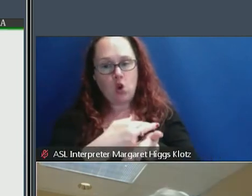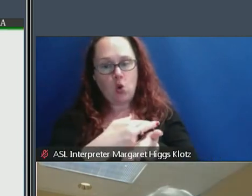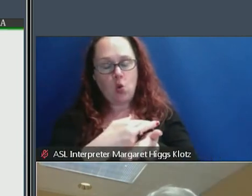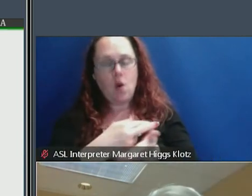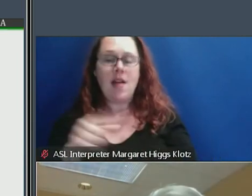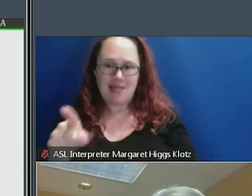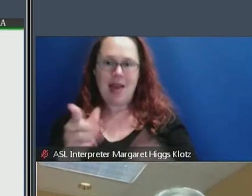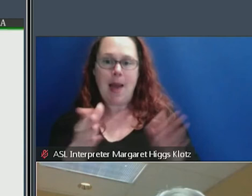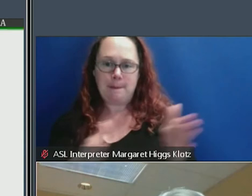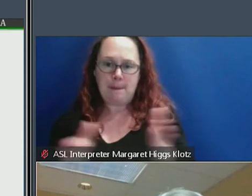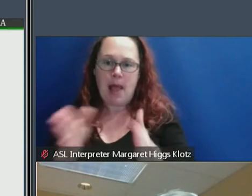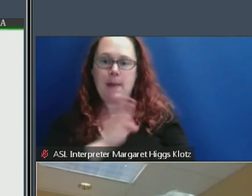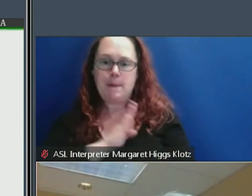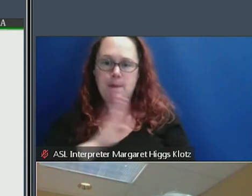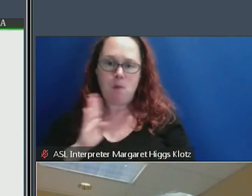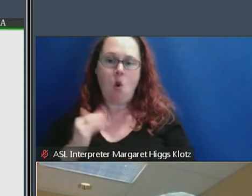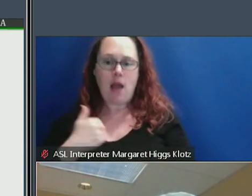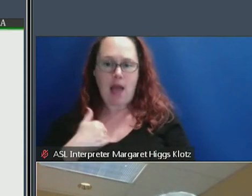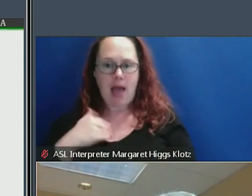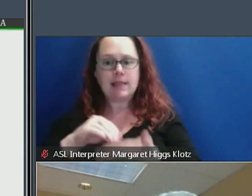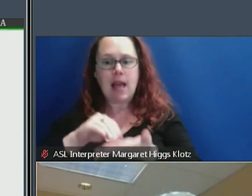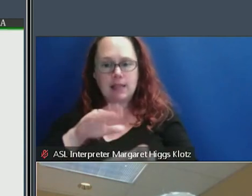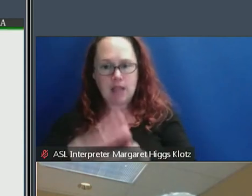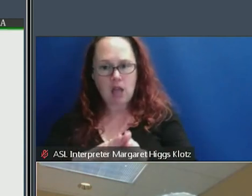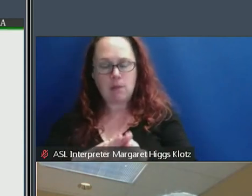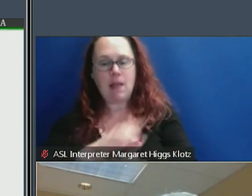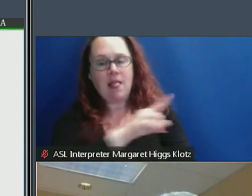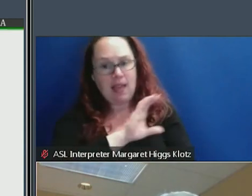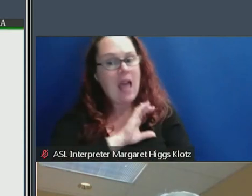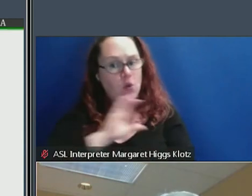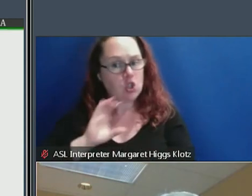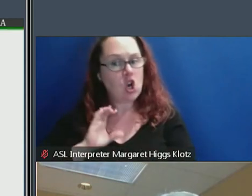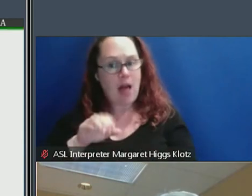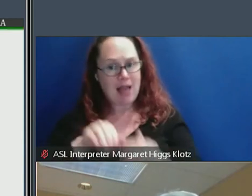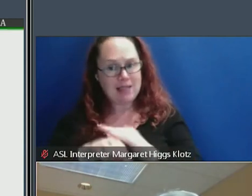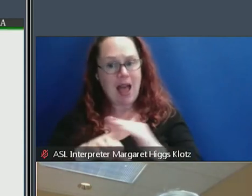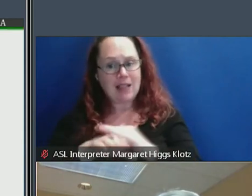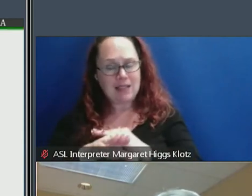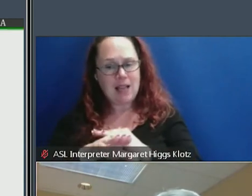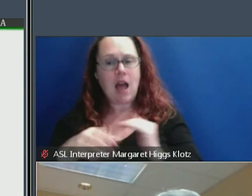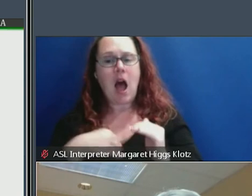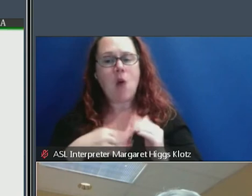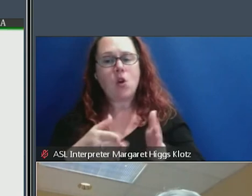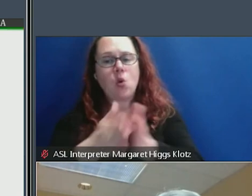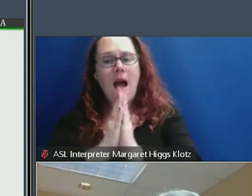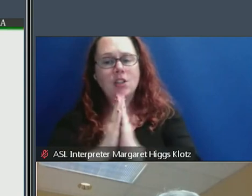the document your council has access to it, and I'd like to direct you to page 11.